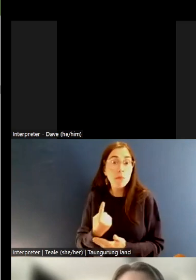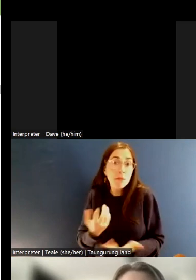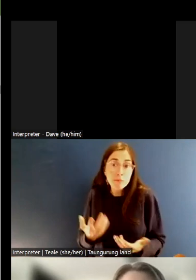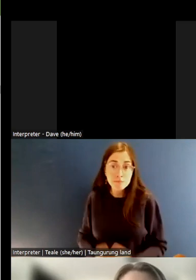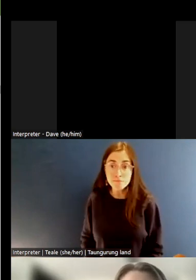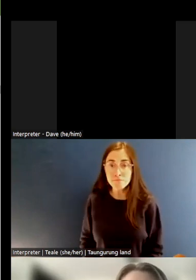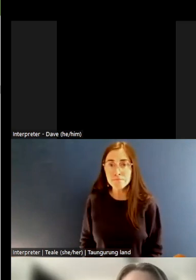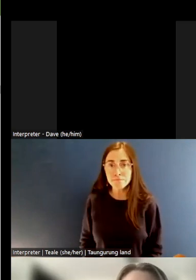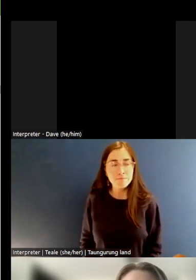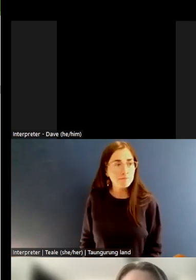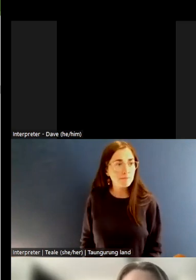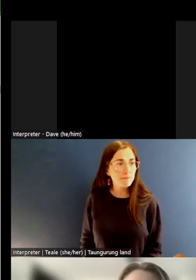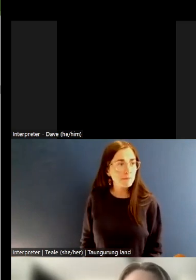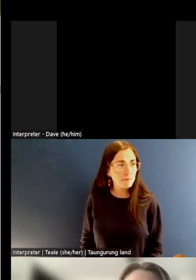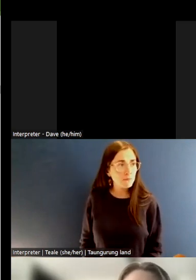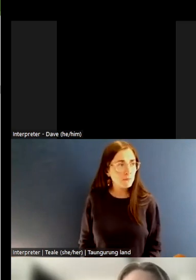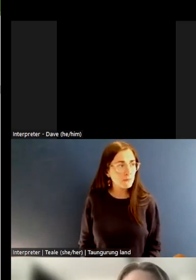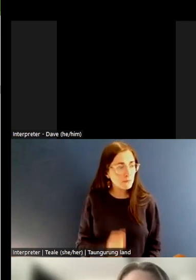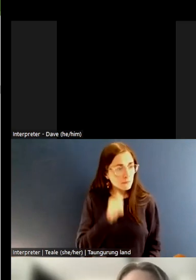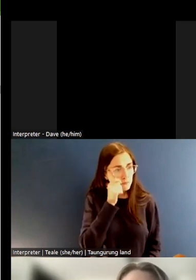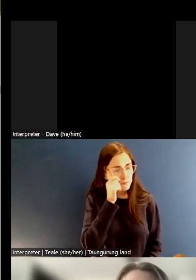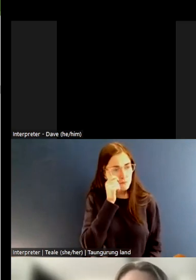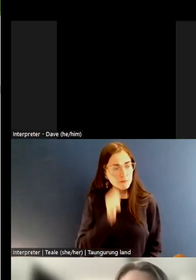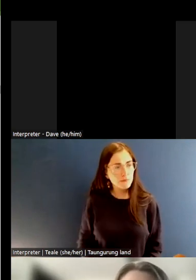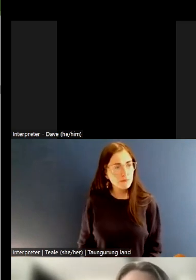So in terms of future directions, in our study,